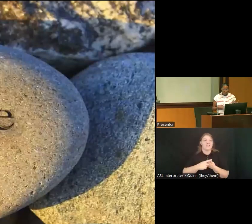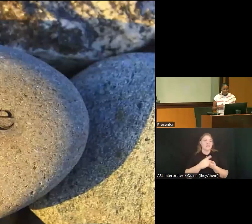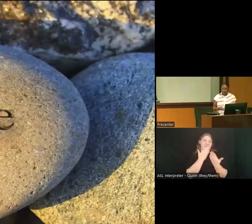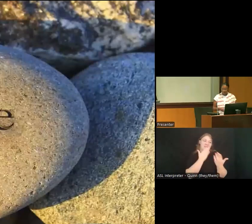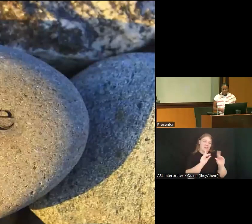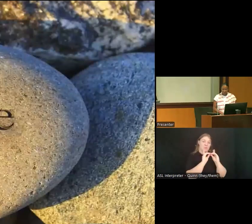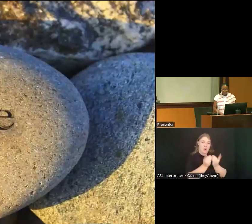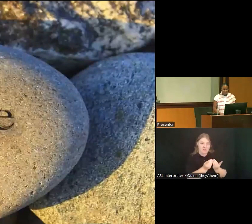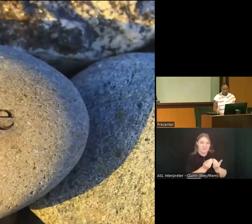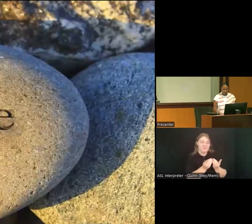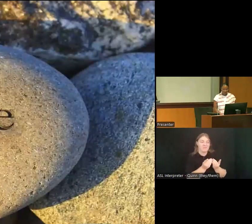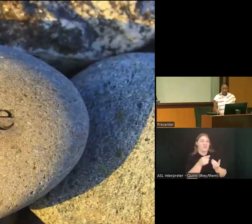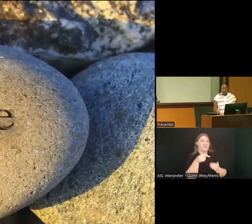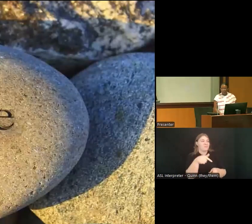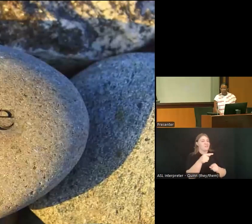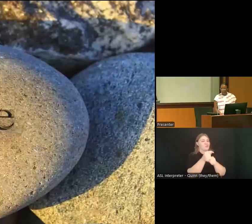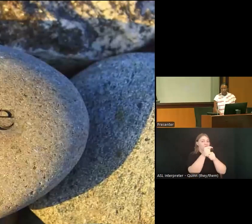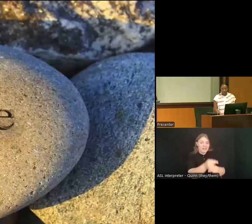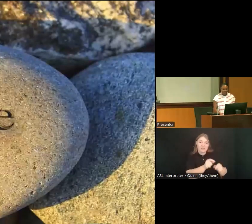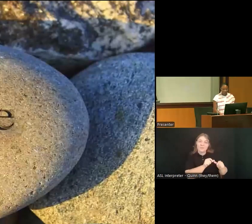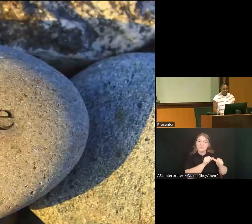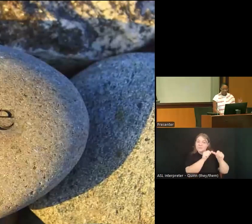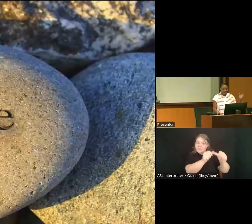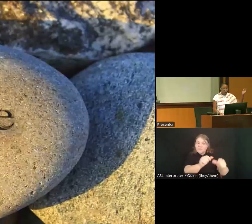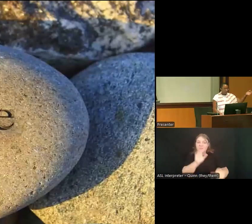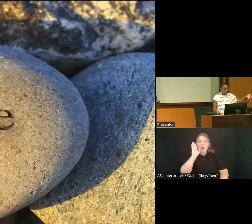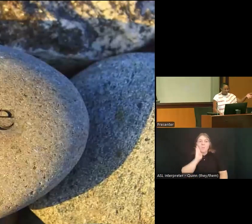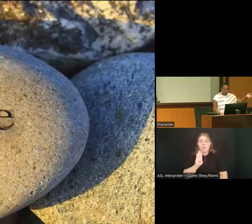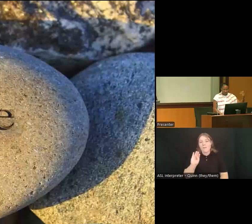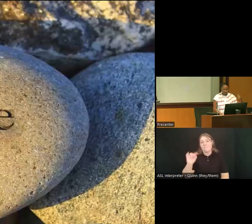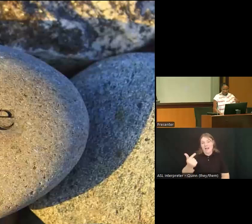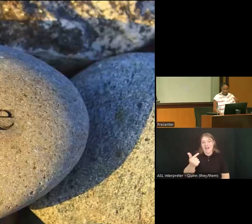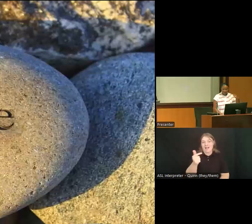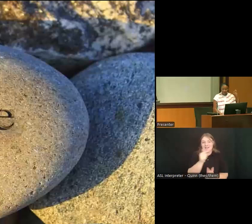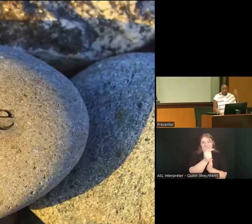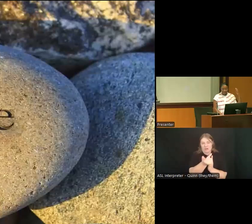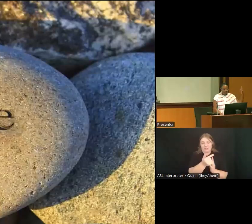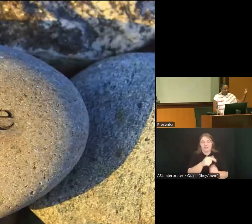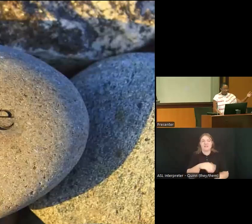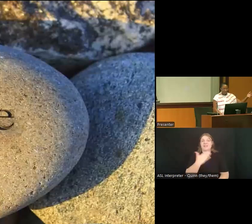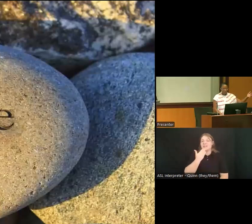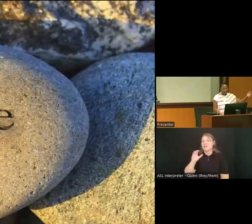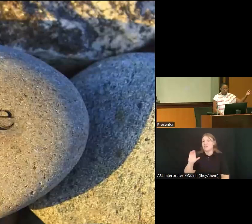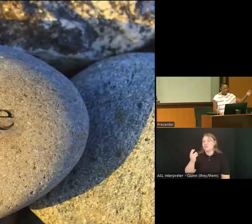just continuing the tradition of the Brown Bag series want to thank Chanel I said to Chanelle